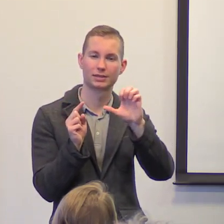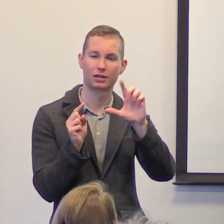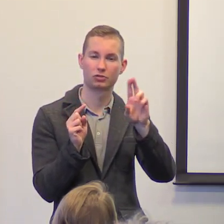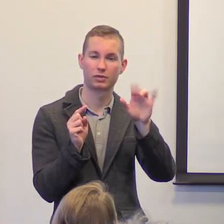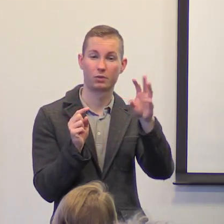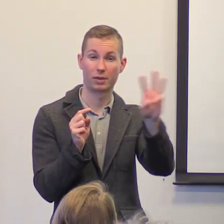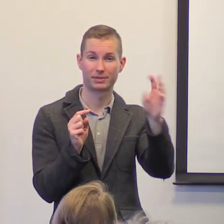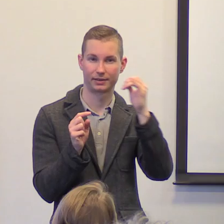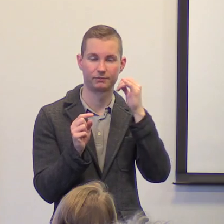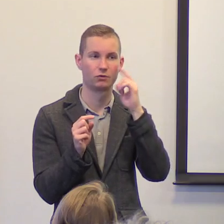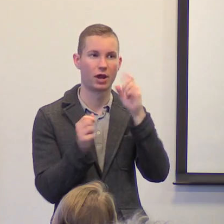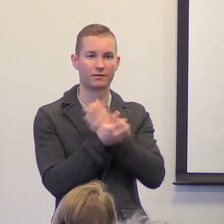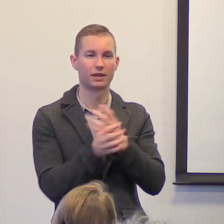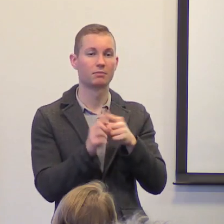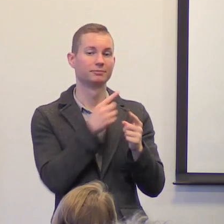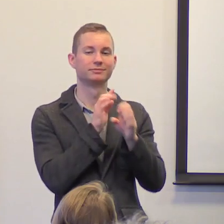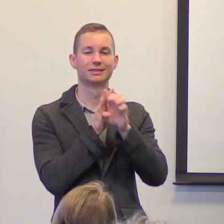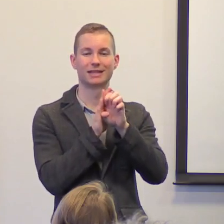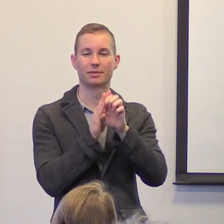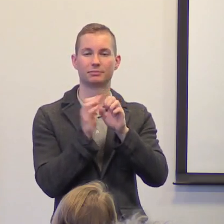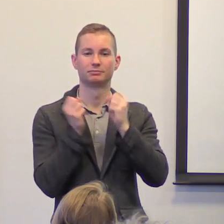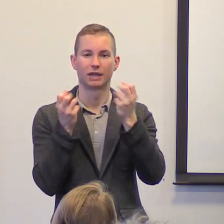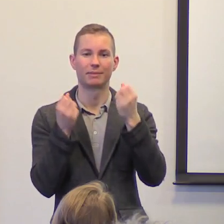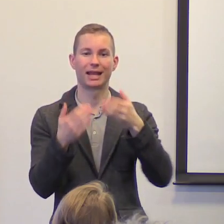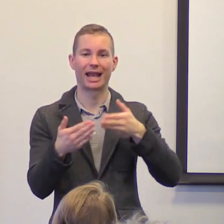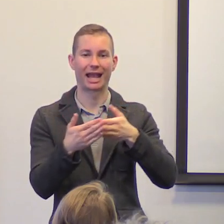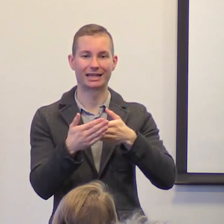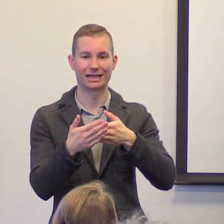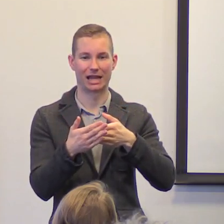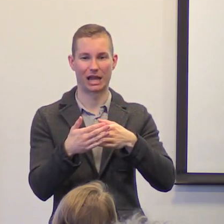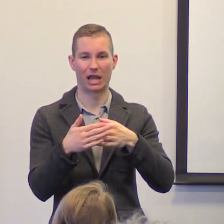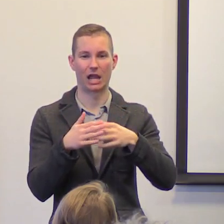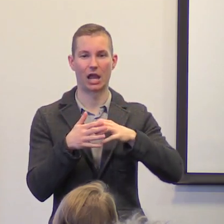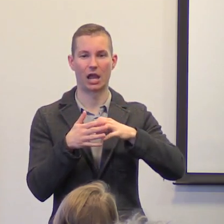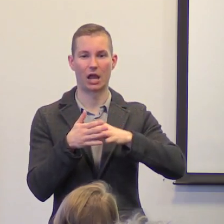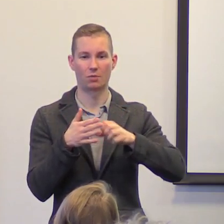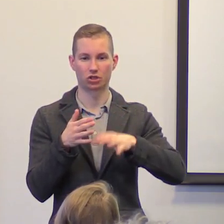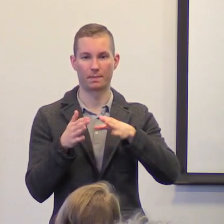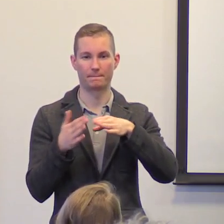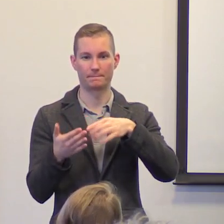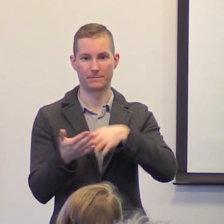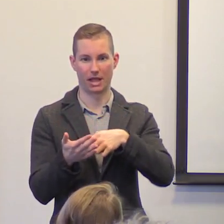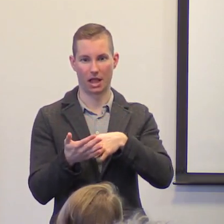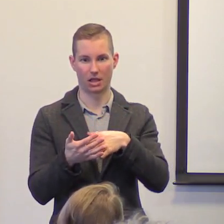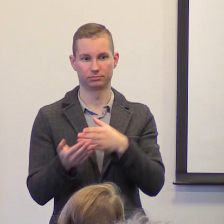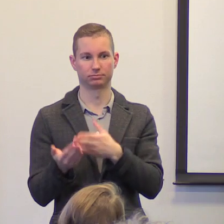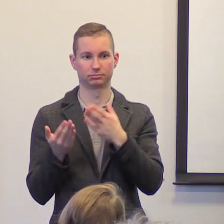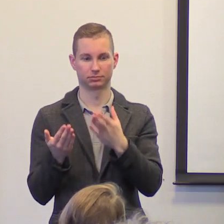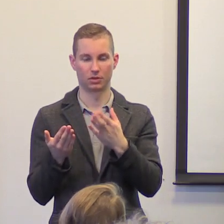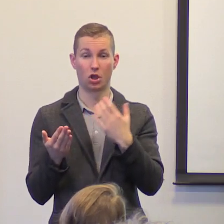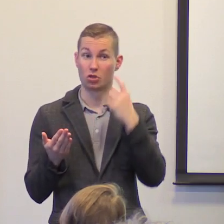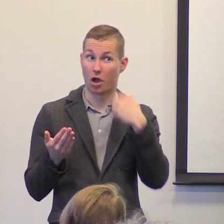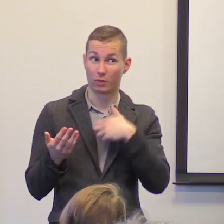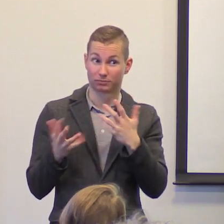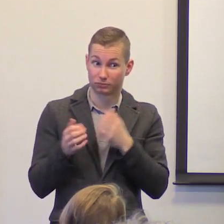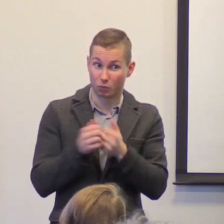This is a sample of the anti-abortion bills currently pending before state legislatures. You would've thought we won that in Roe v. Wade.